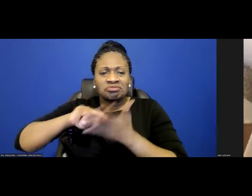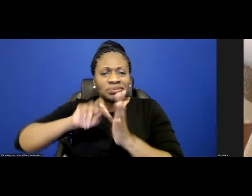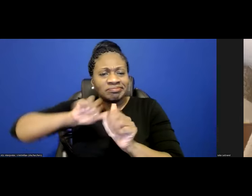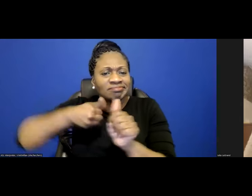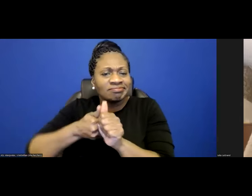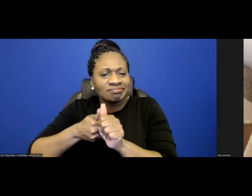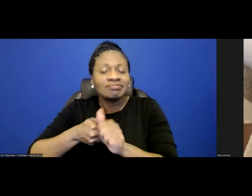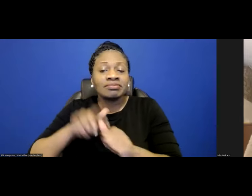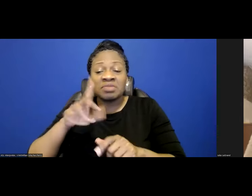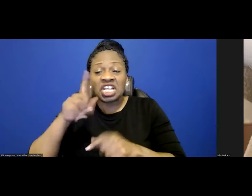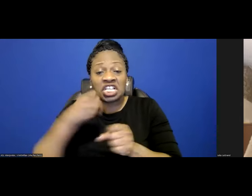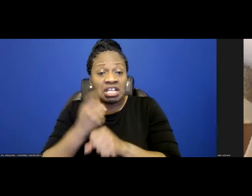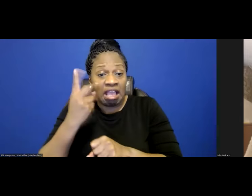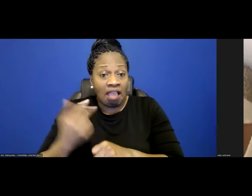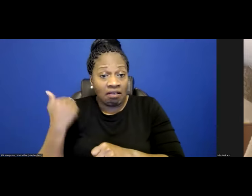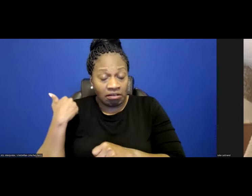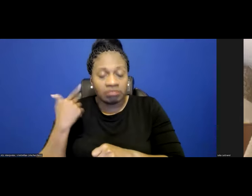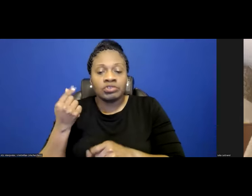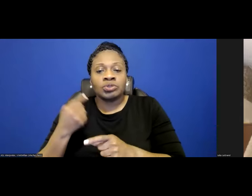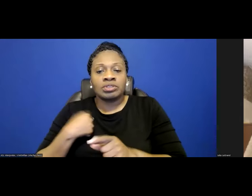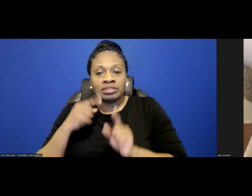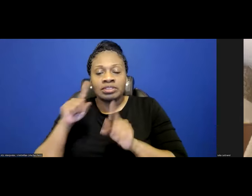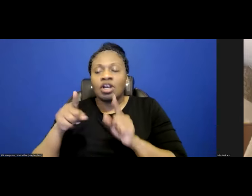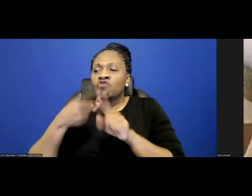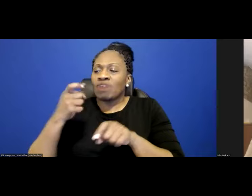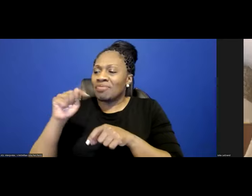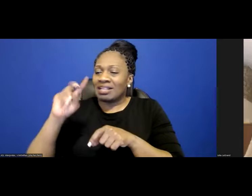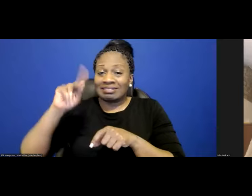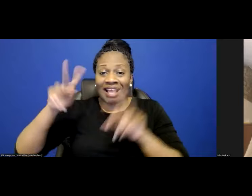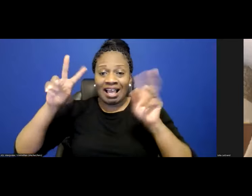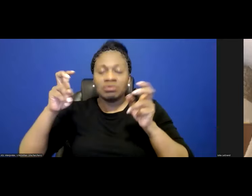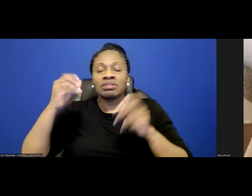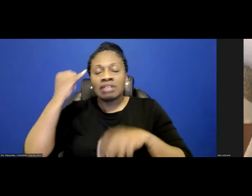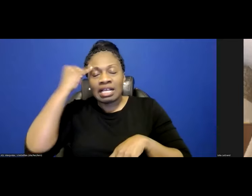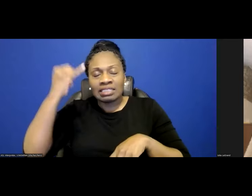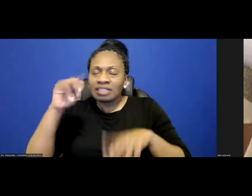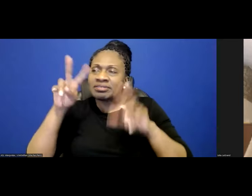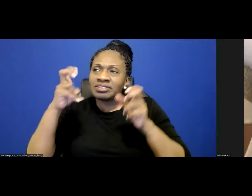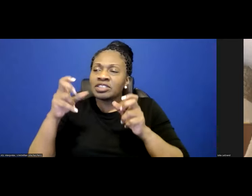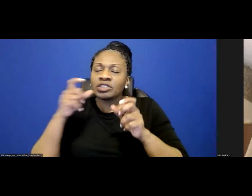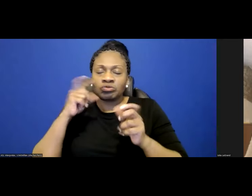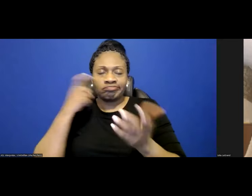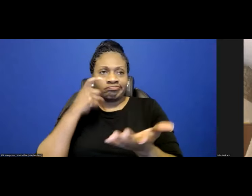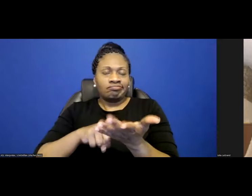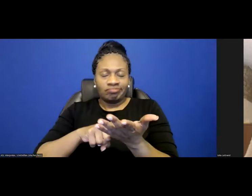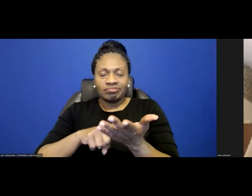About a year and a half ago, I came to "From the Top" with the idea of an episode featuring disabled, young classical musicians.